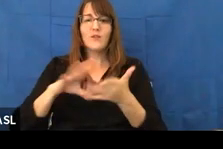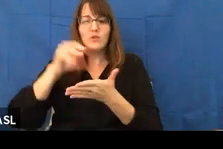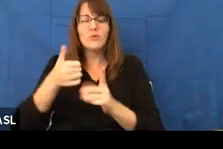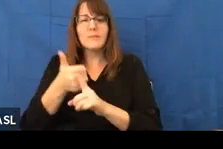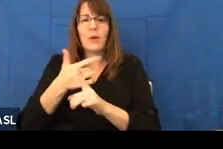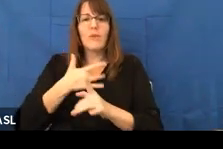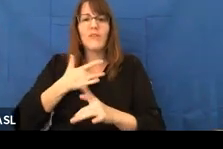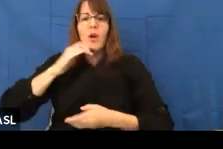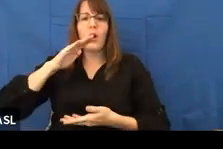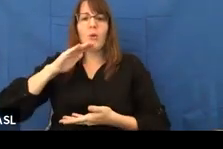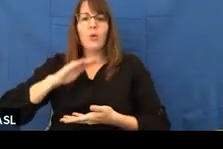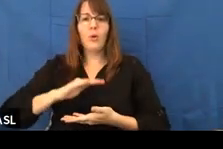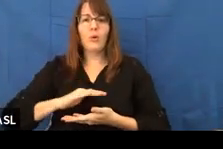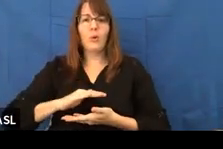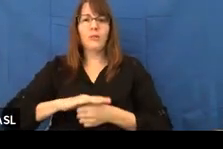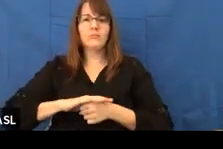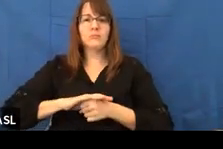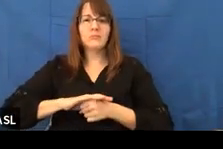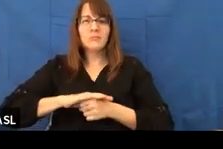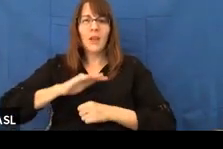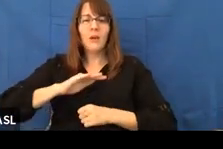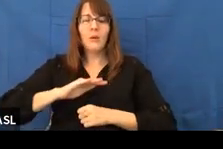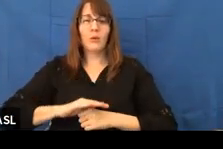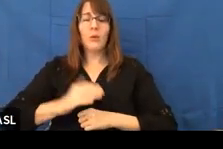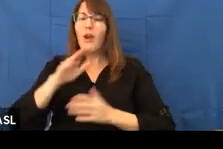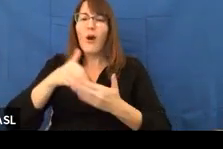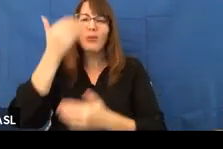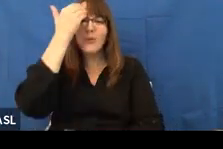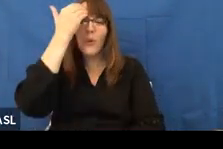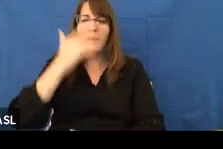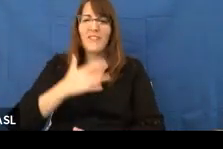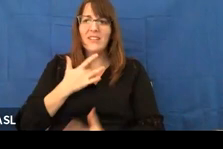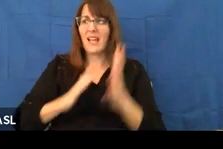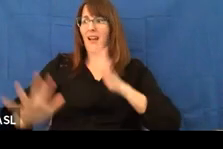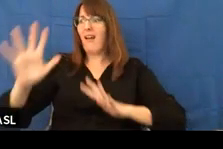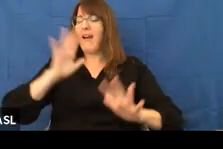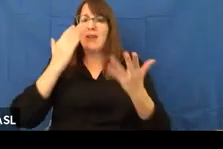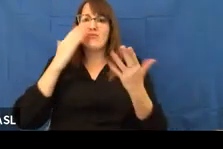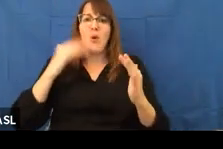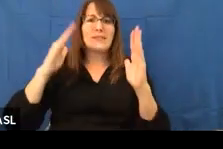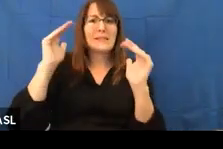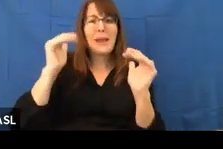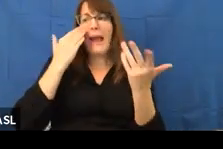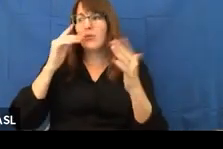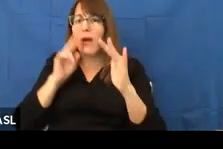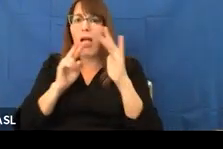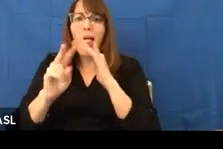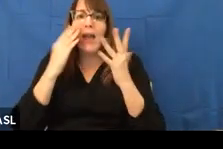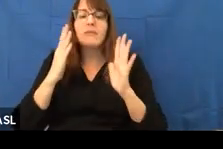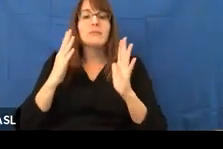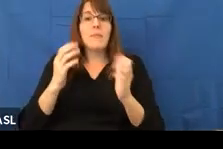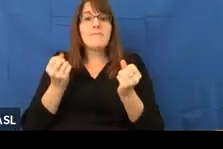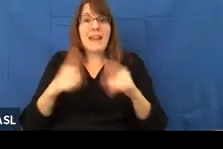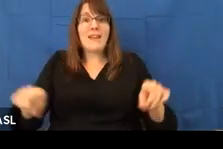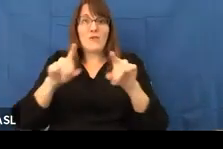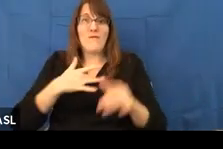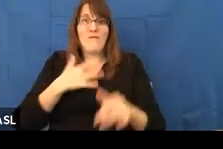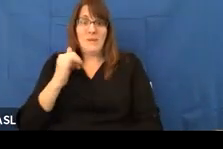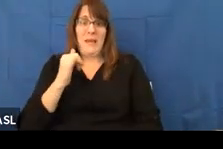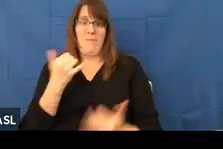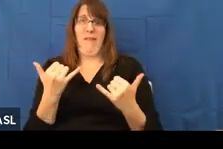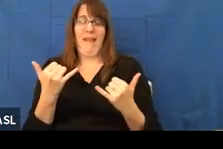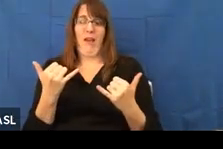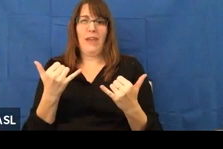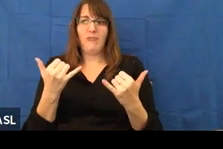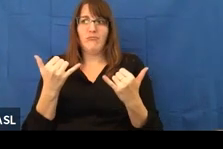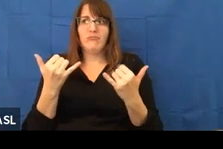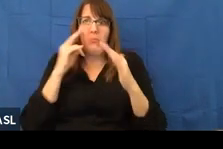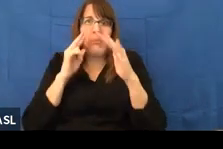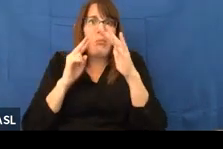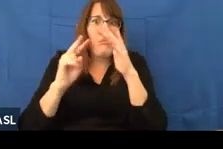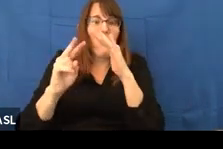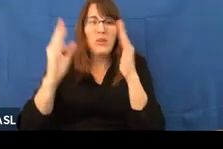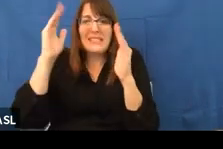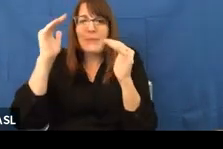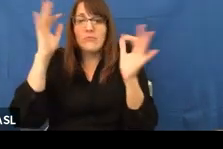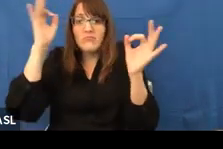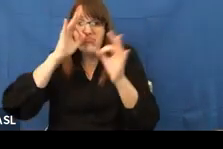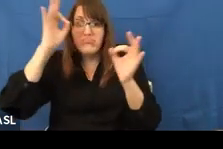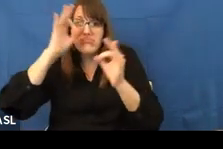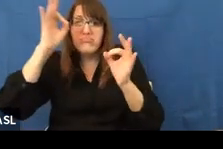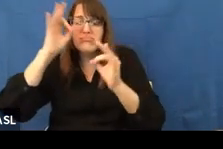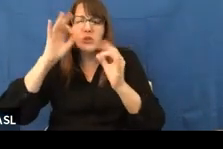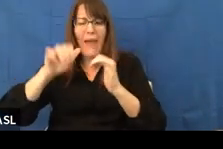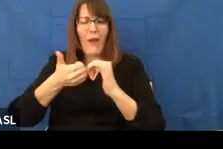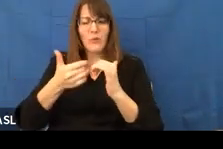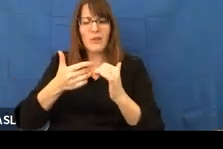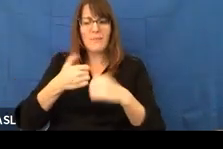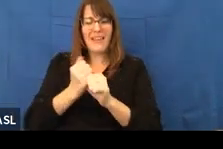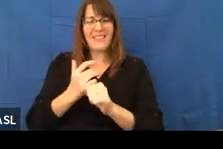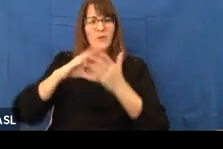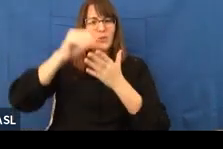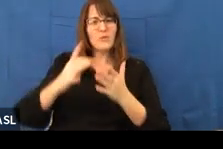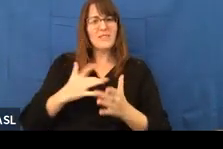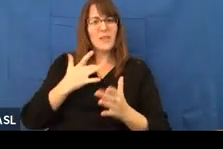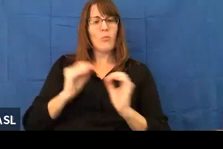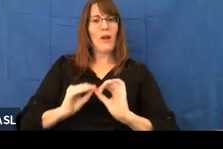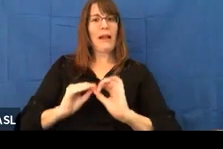Jewyl Alderson Clarke, SDCOE: In a huge way. We all know what it means to not know what's expected of us. In fact, many of us feel that way. Right now, we don't really know what's going to be expected. And how do we switch it so that our students do know, and they're really clear on what we're asking them to do.